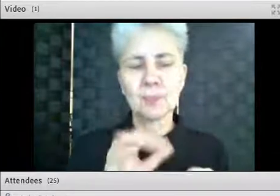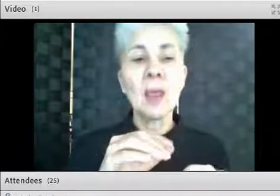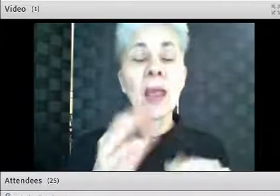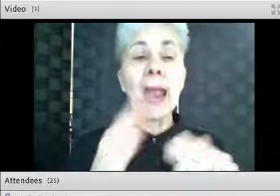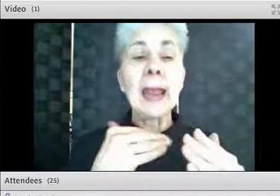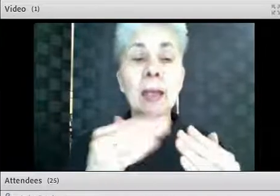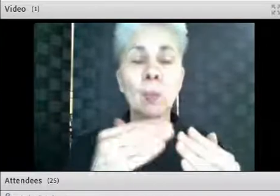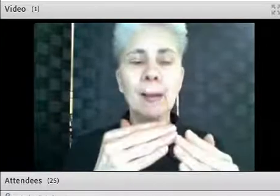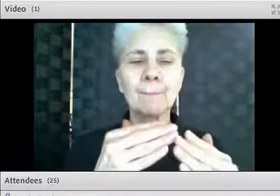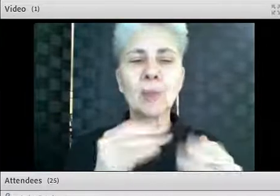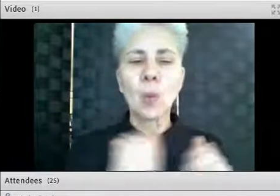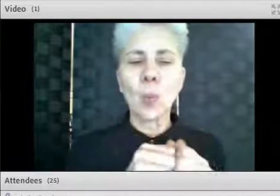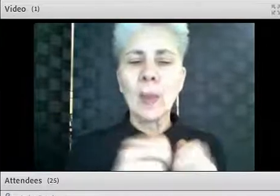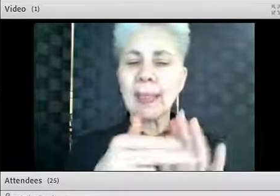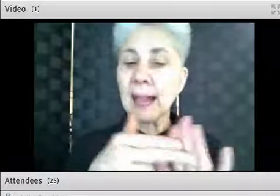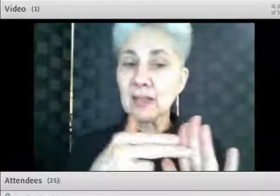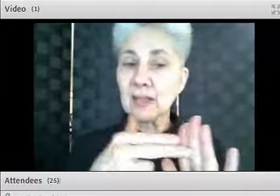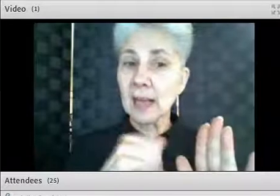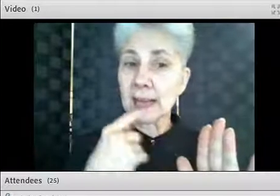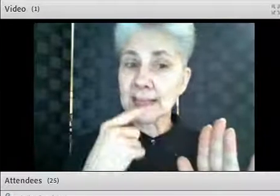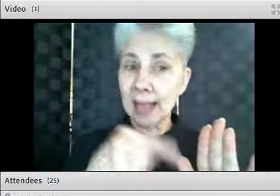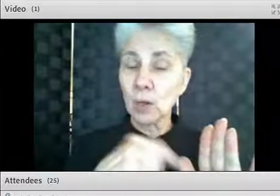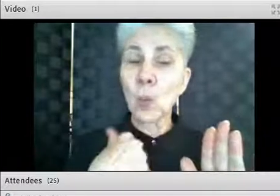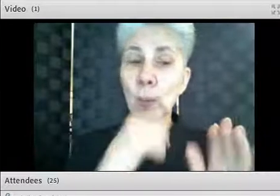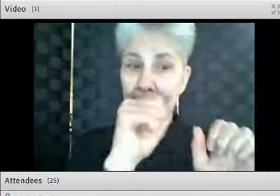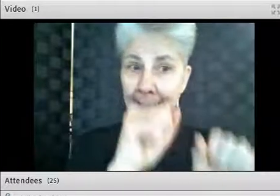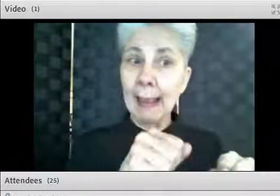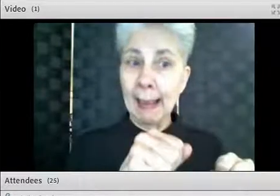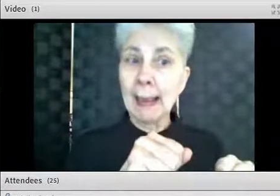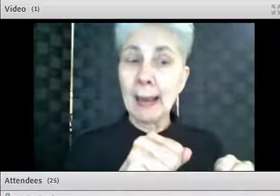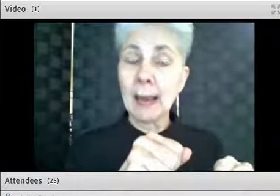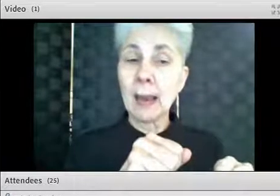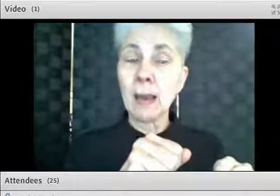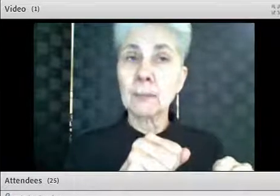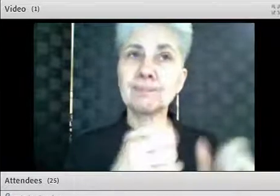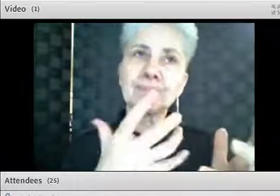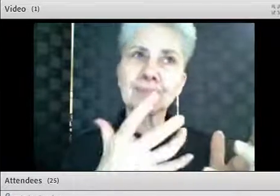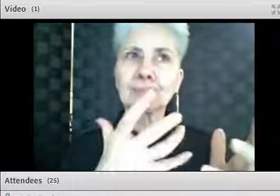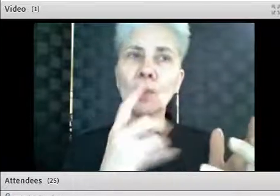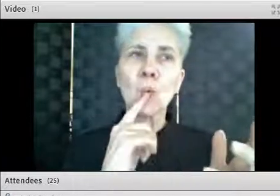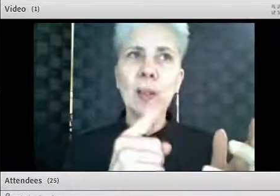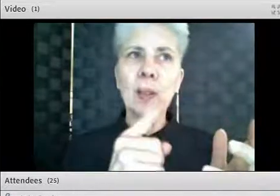since we can really for the purposes of shelving